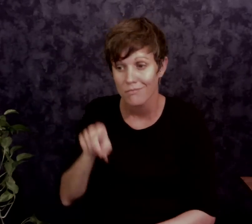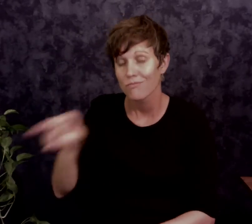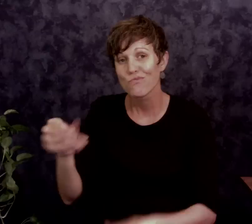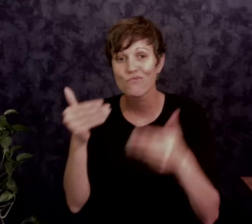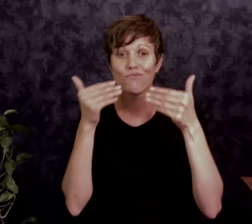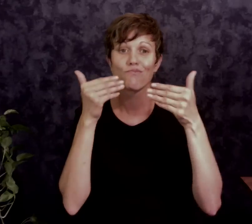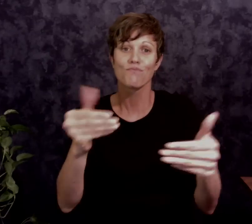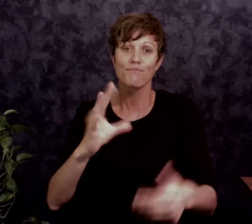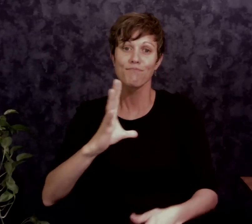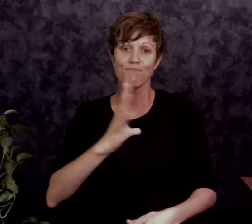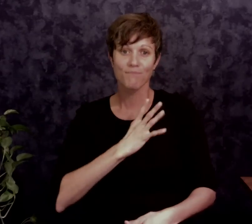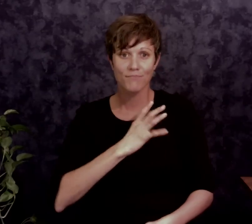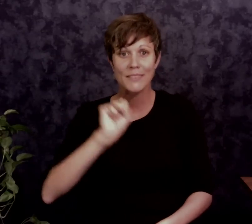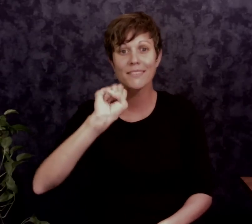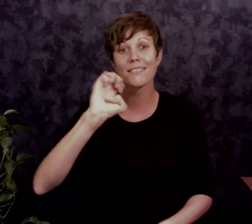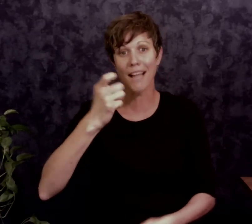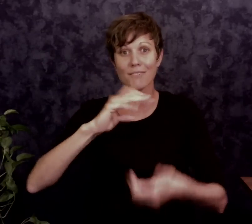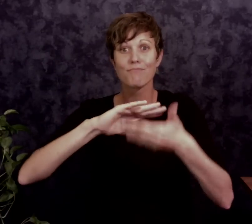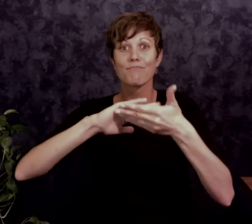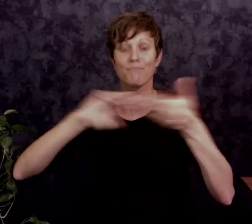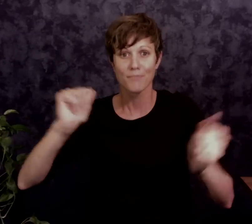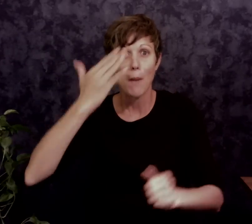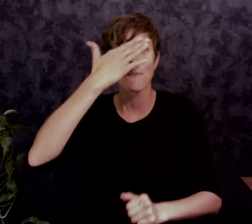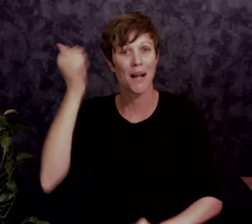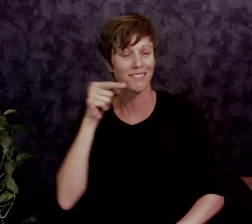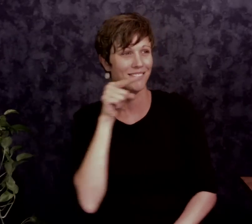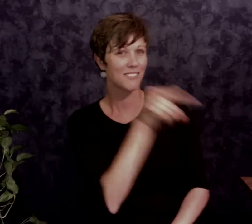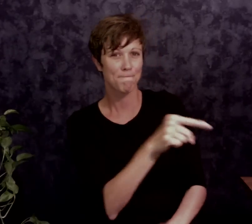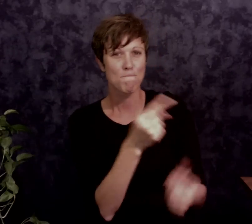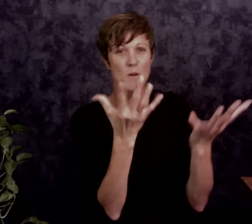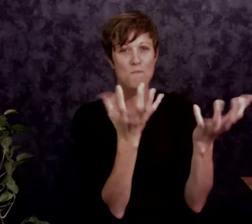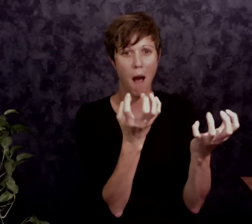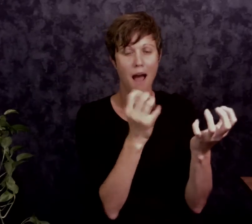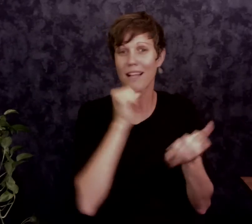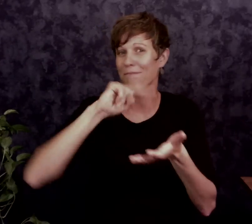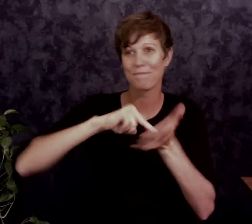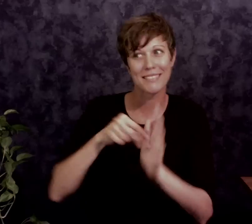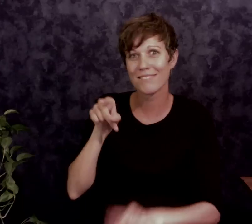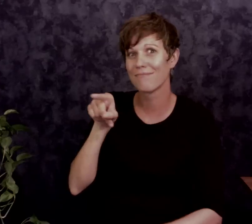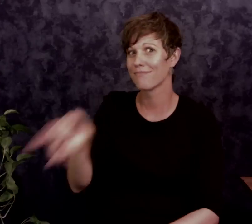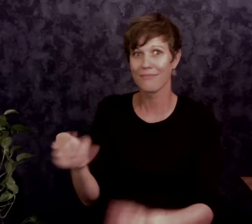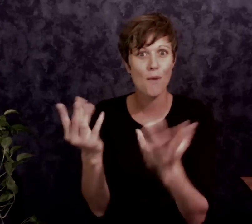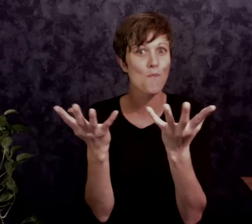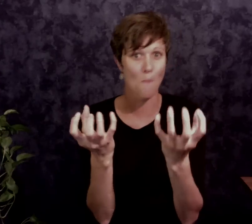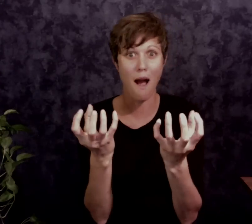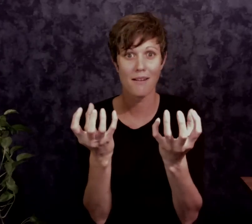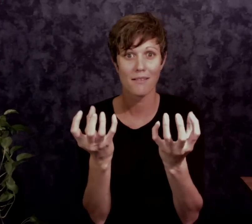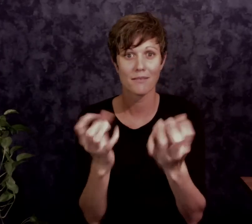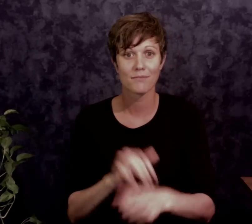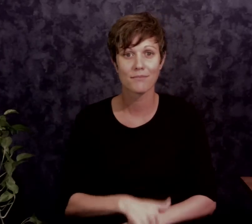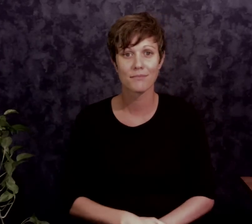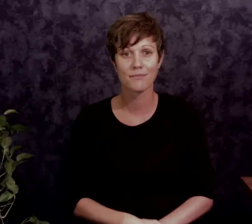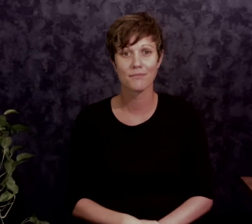The only reason one person goes ahead and has sex is because the other person wants it. That doesn’t mean they themselves want it.